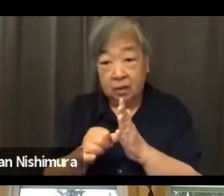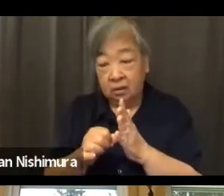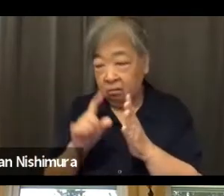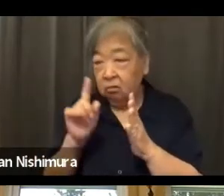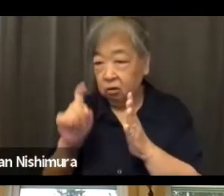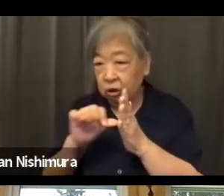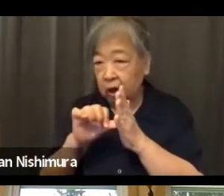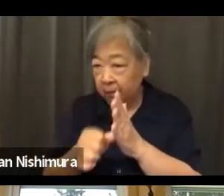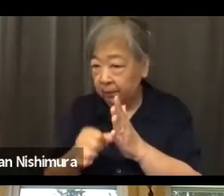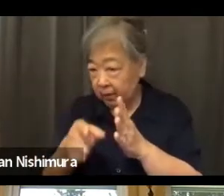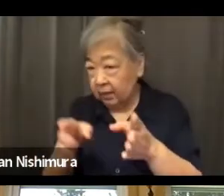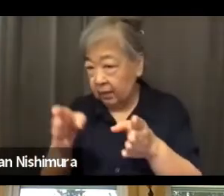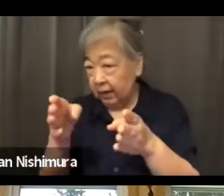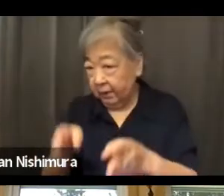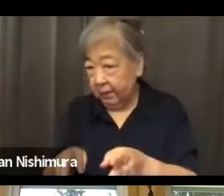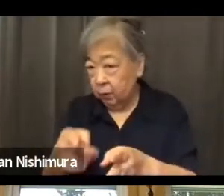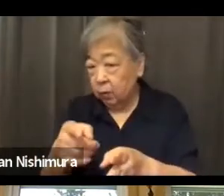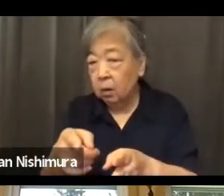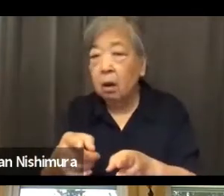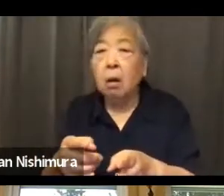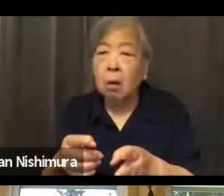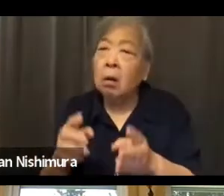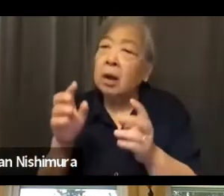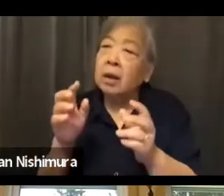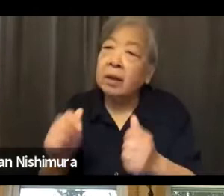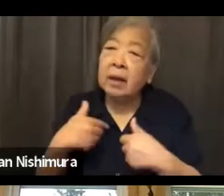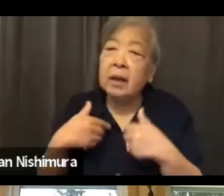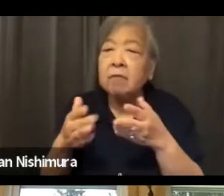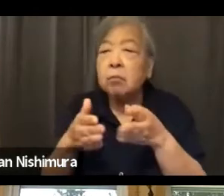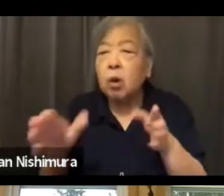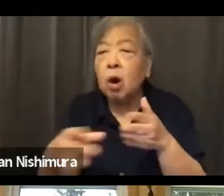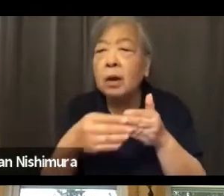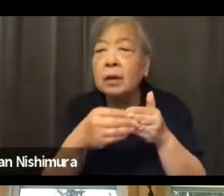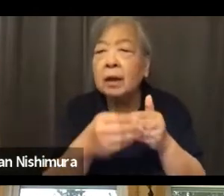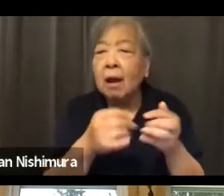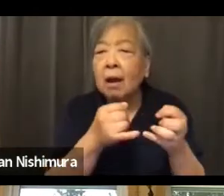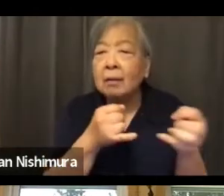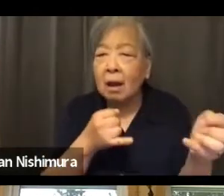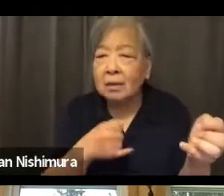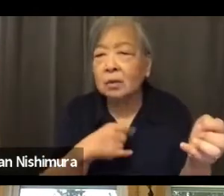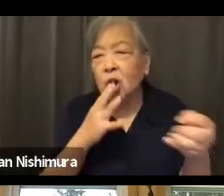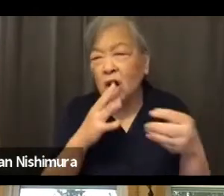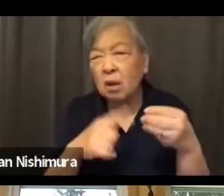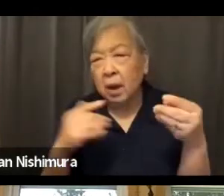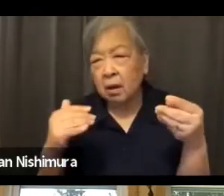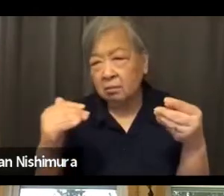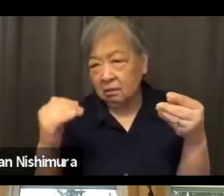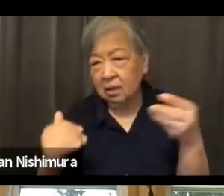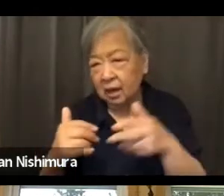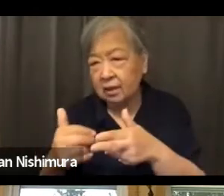There can be certainly broad guidelines that I will talk about in the next slide to help